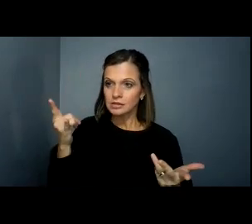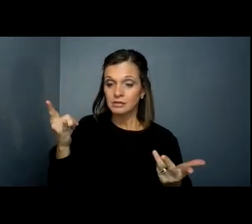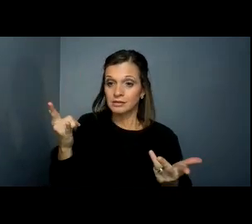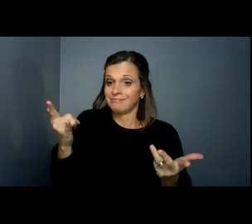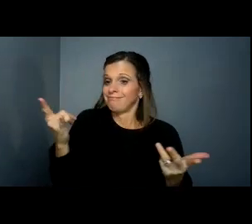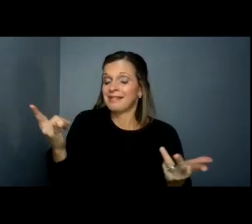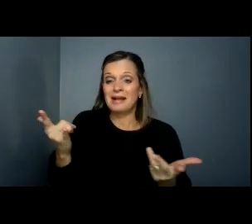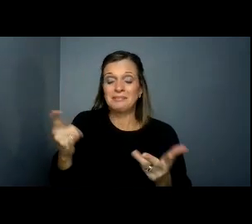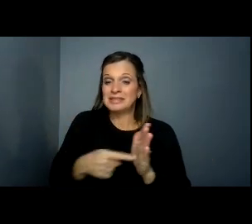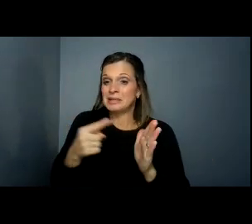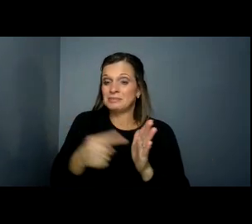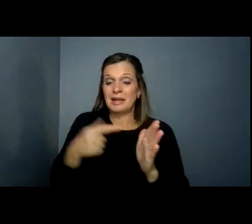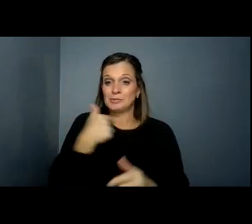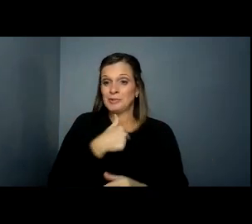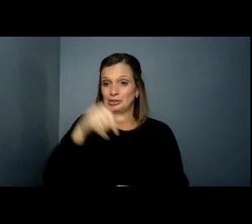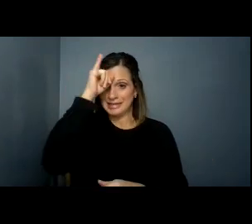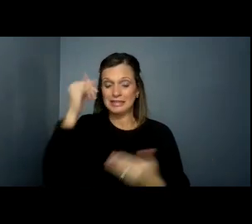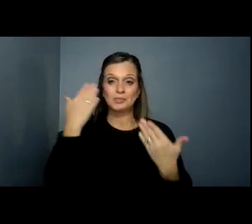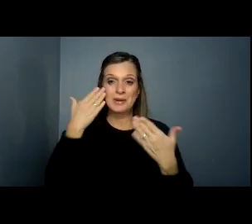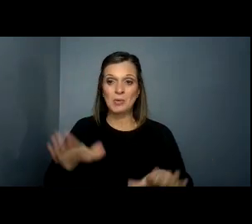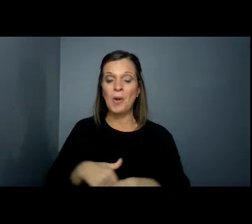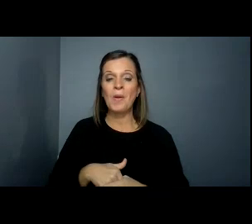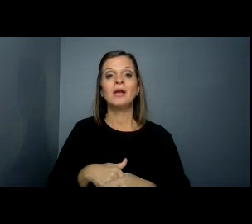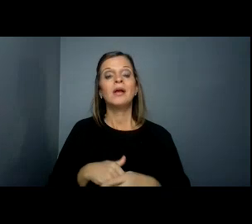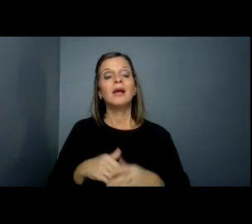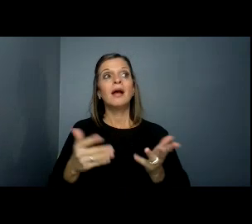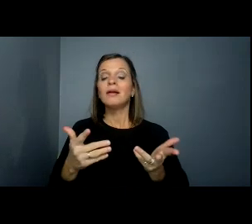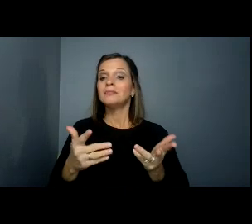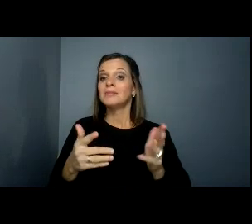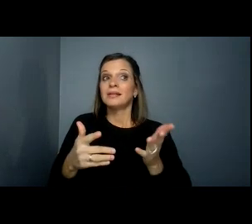times. It scares me to death sometimes thinking about it because I've seen people just wake up.